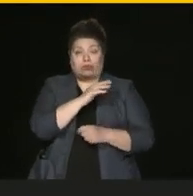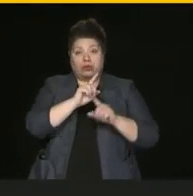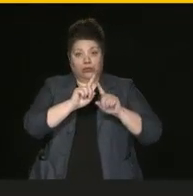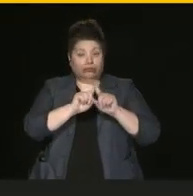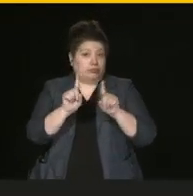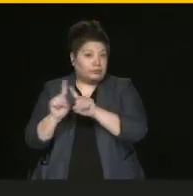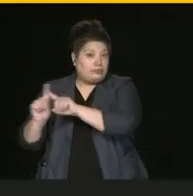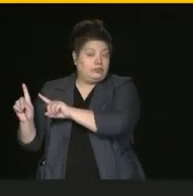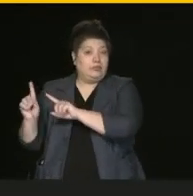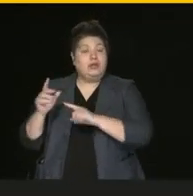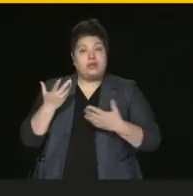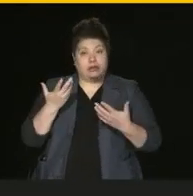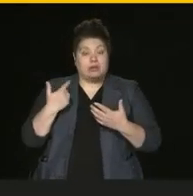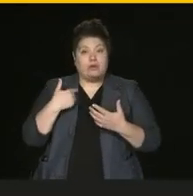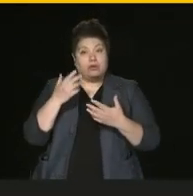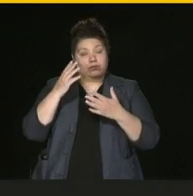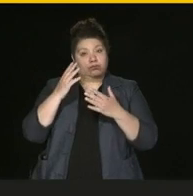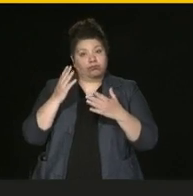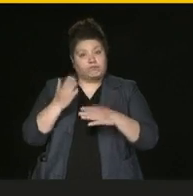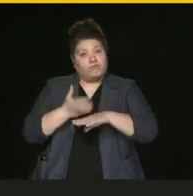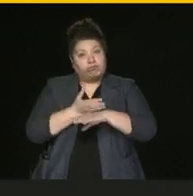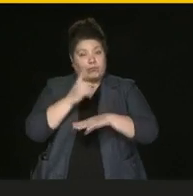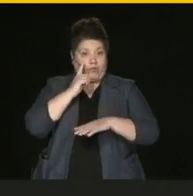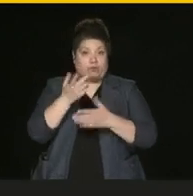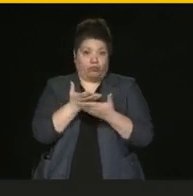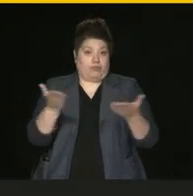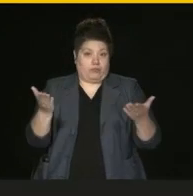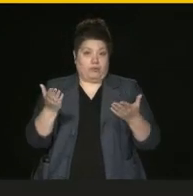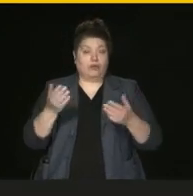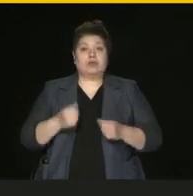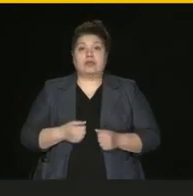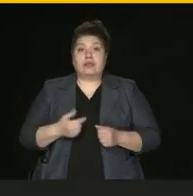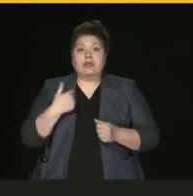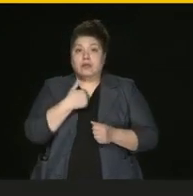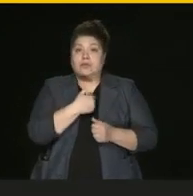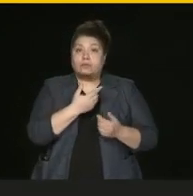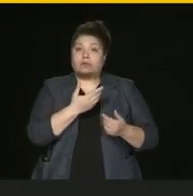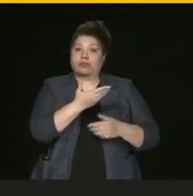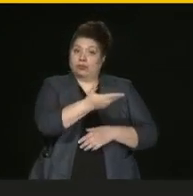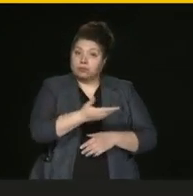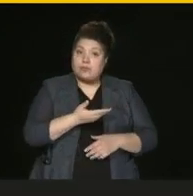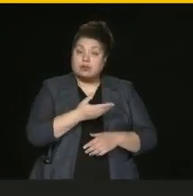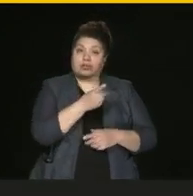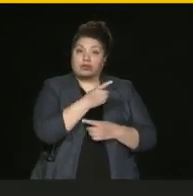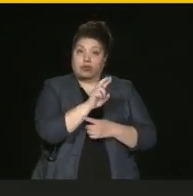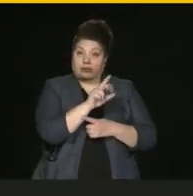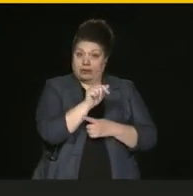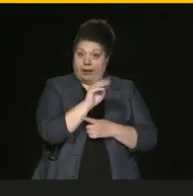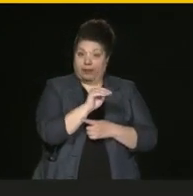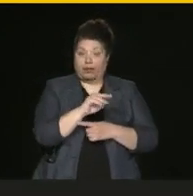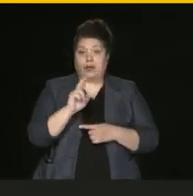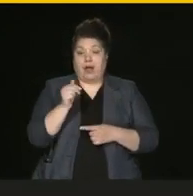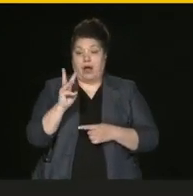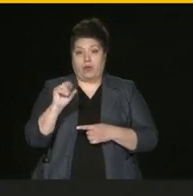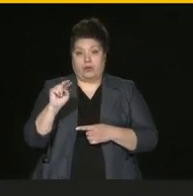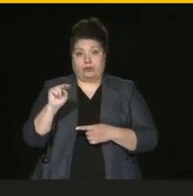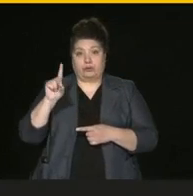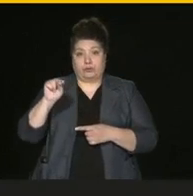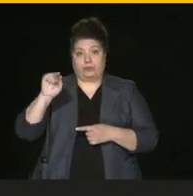CONJUNCTION WITH THE PROVINCES AND TERRITORIES. WILL BE PROVIDED BY Dr.